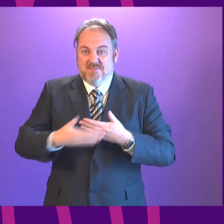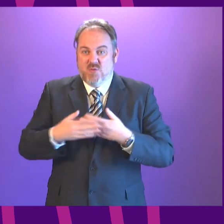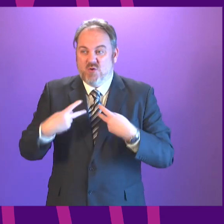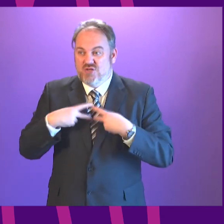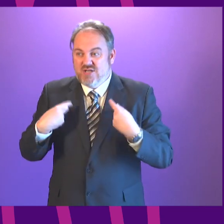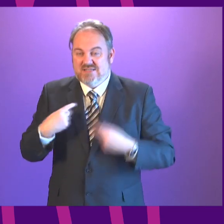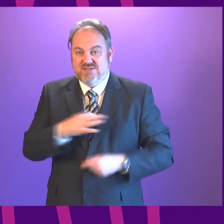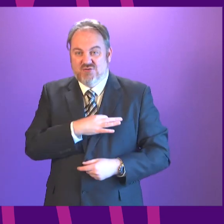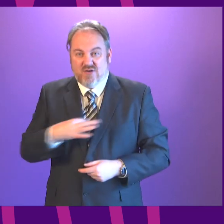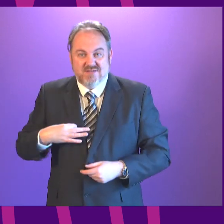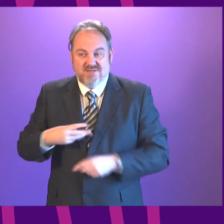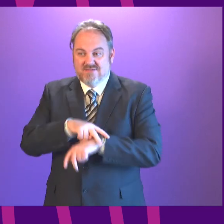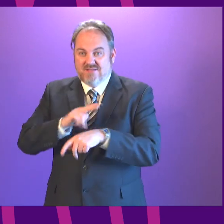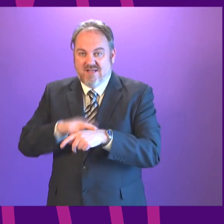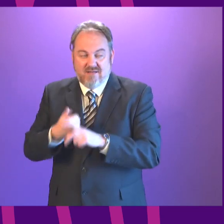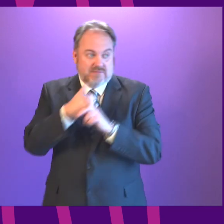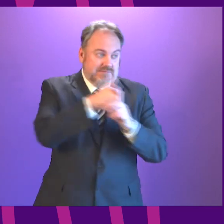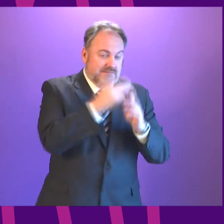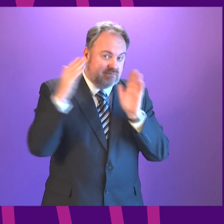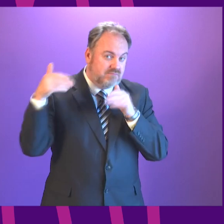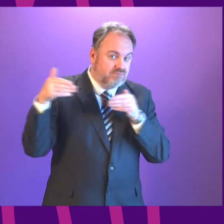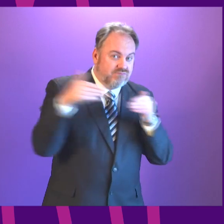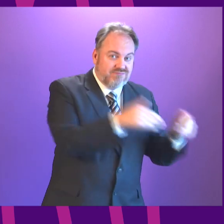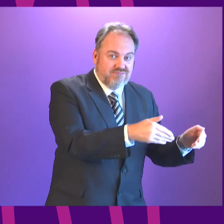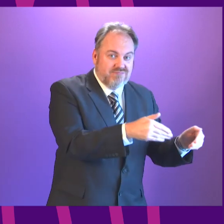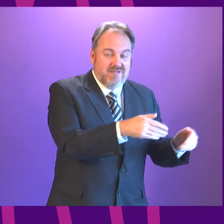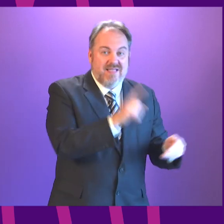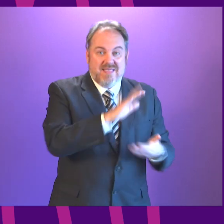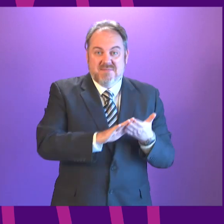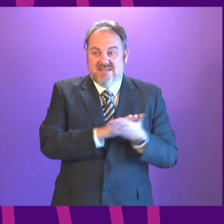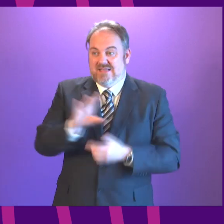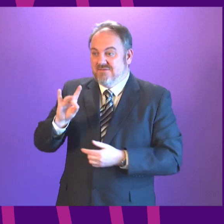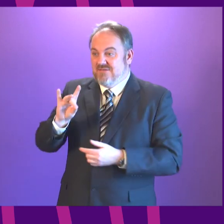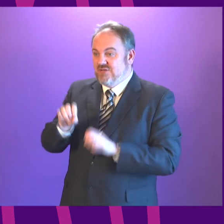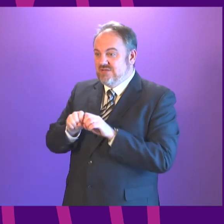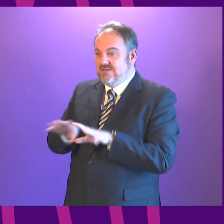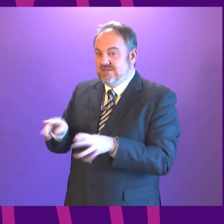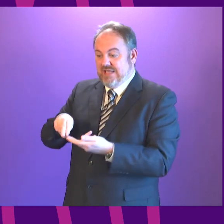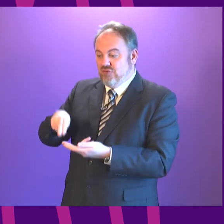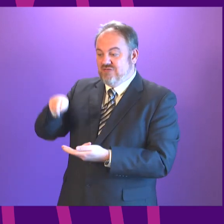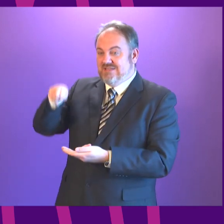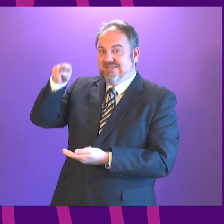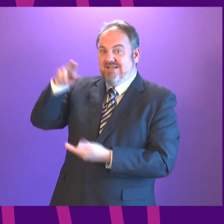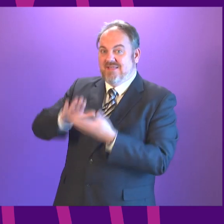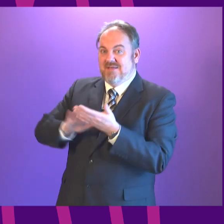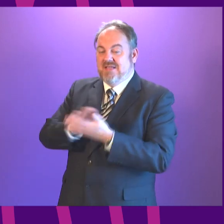support that. Of course, the greater the levels of infection, the more hospital and NHS staff